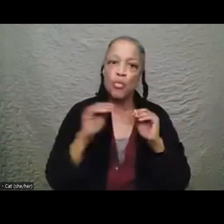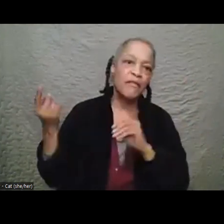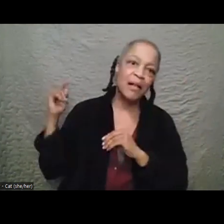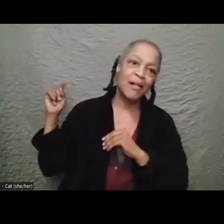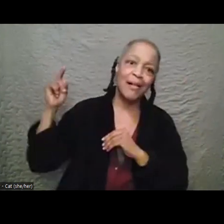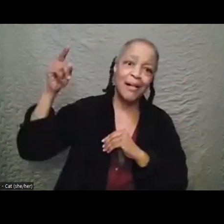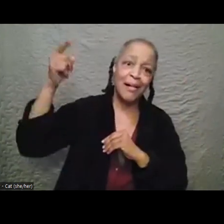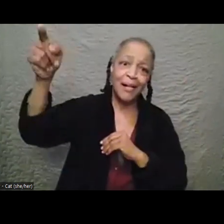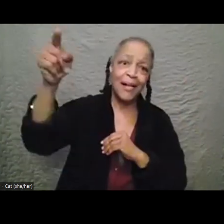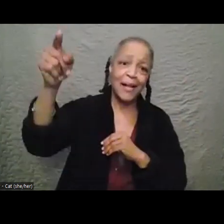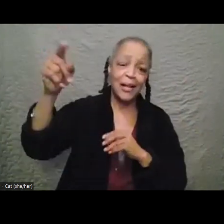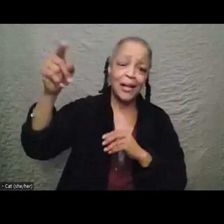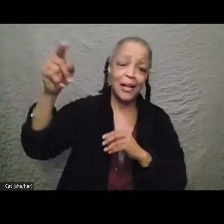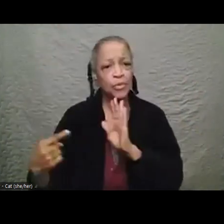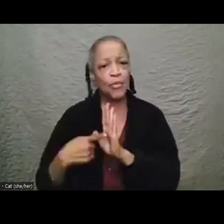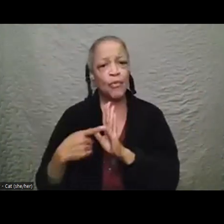to be able to afford it.